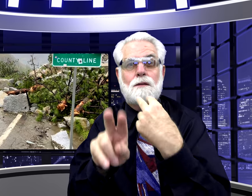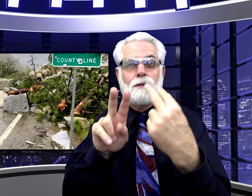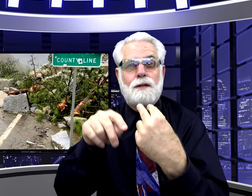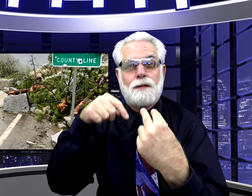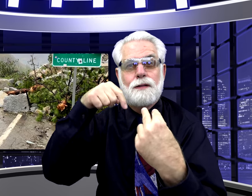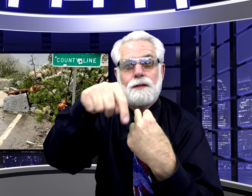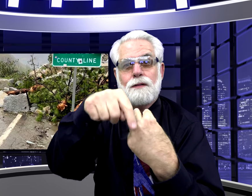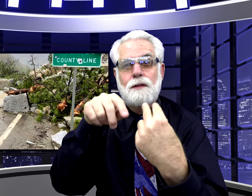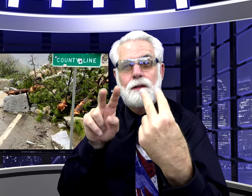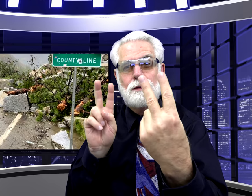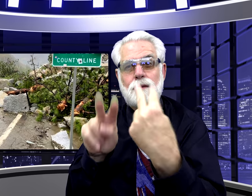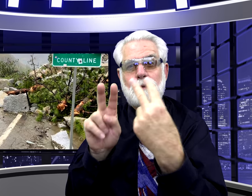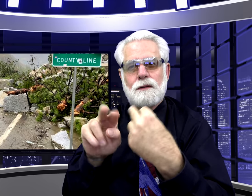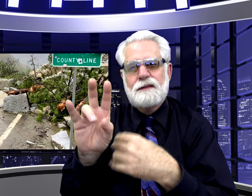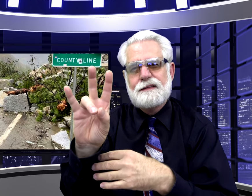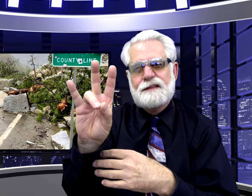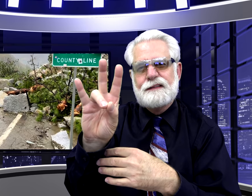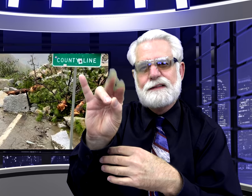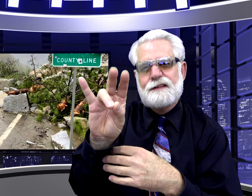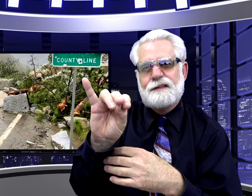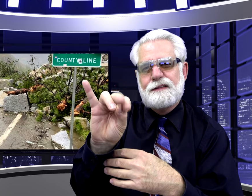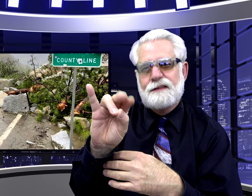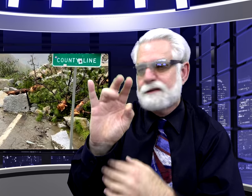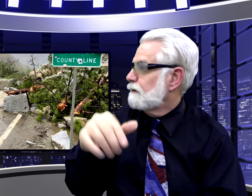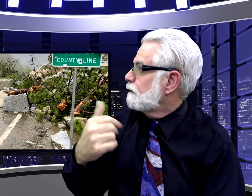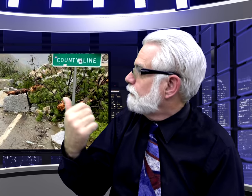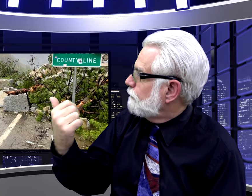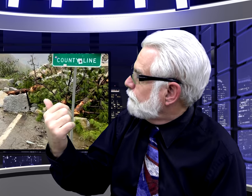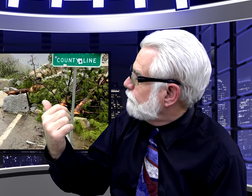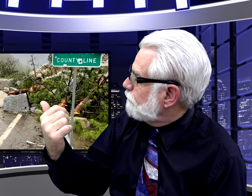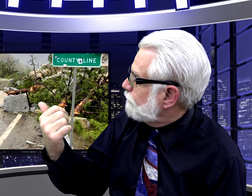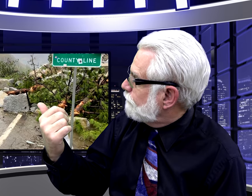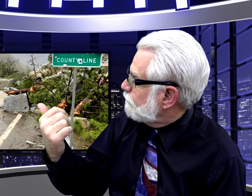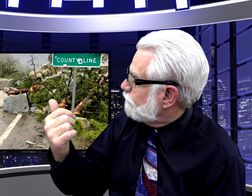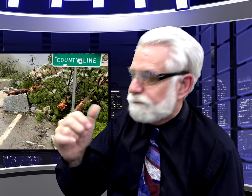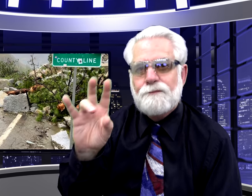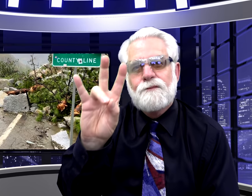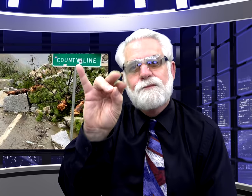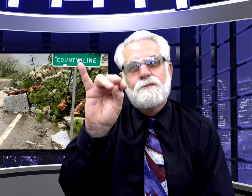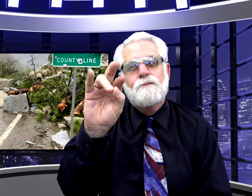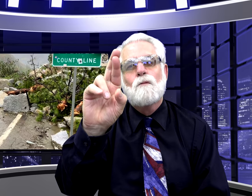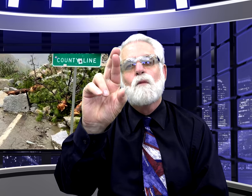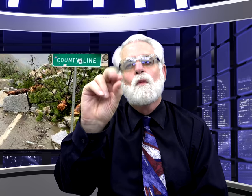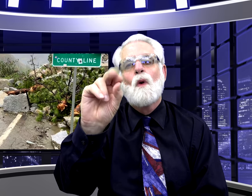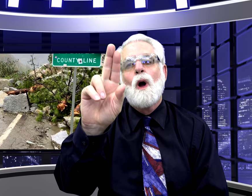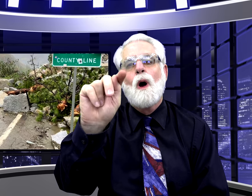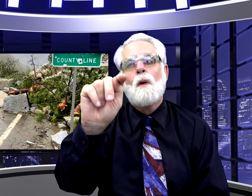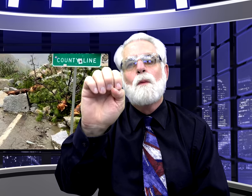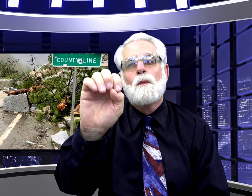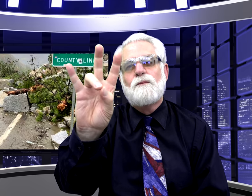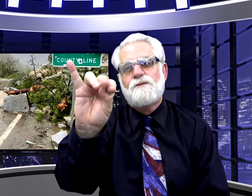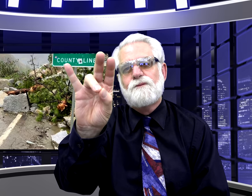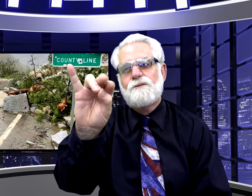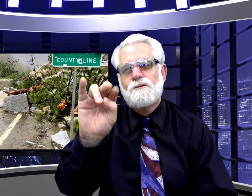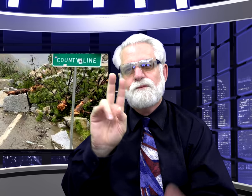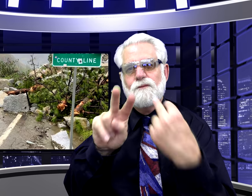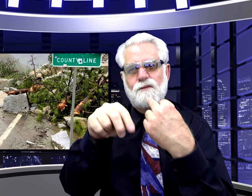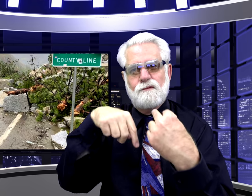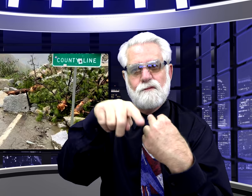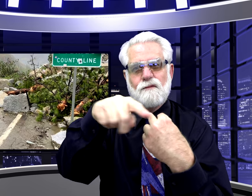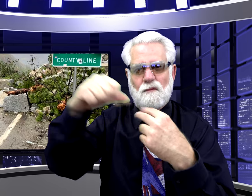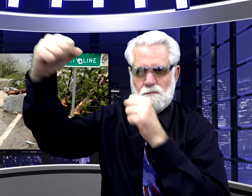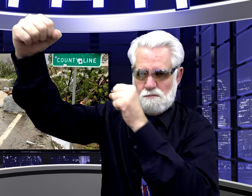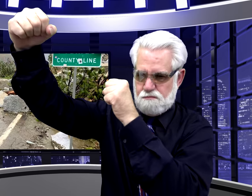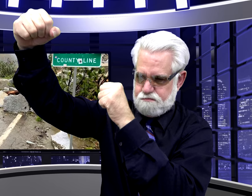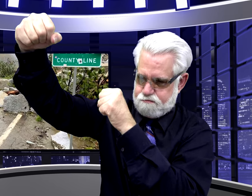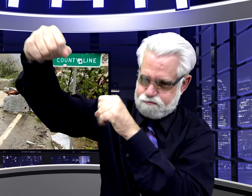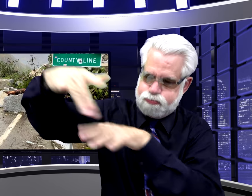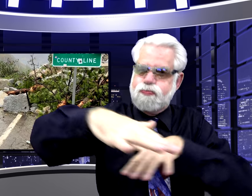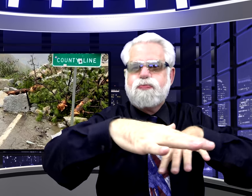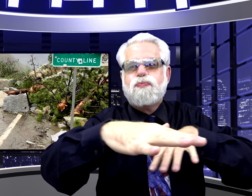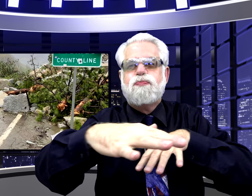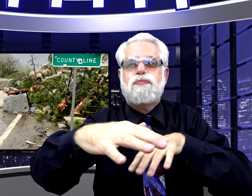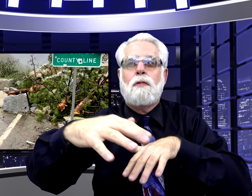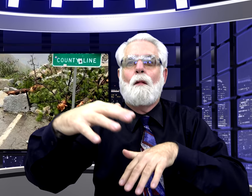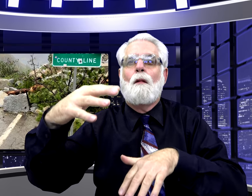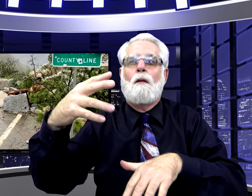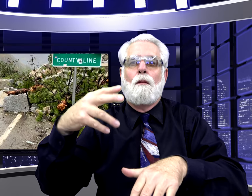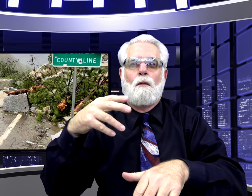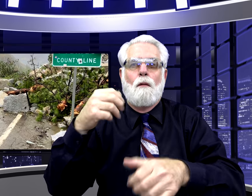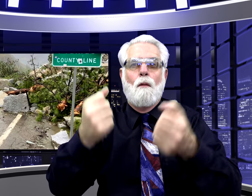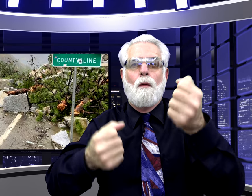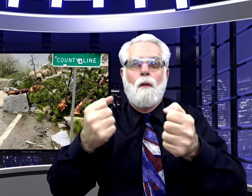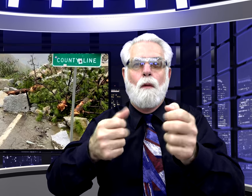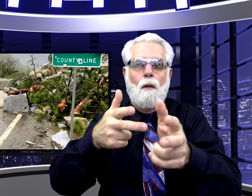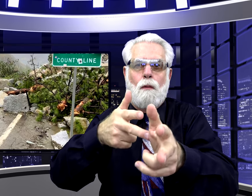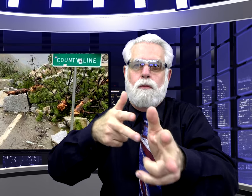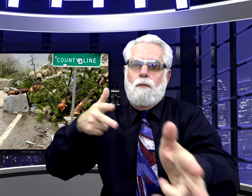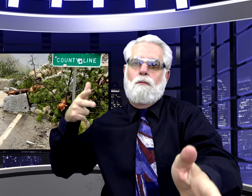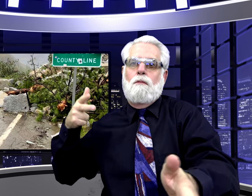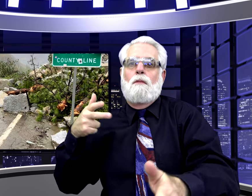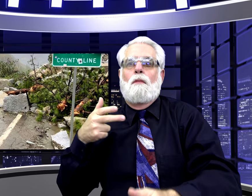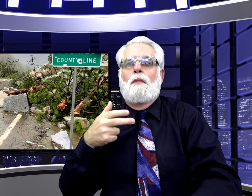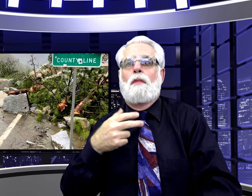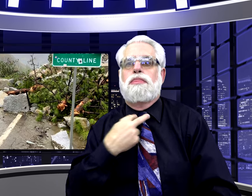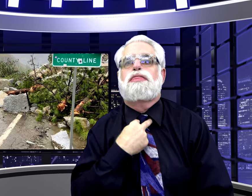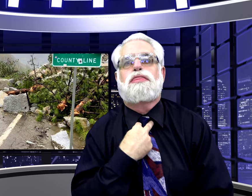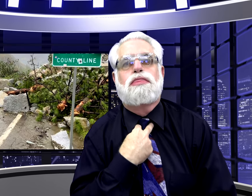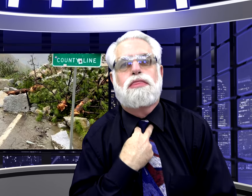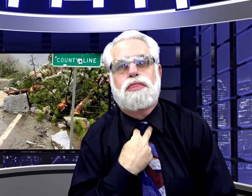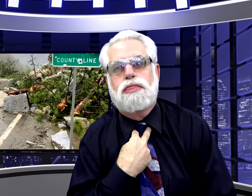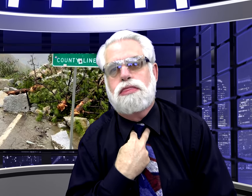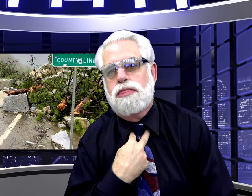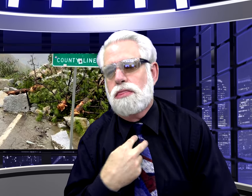he mudslide went down to Highway 70 in California. The rocks came and slid down on the freeway and traffic was backed up for a long time.